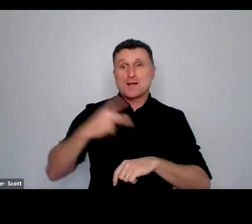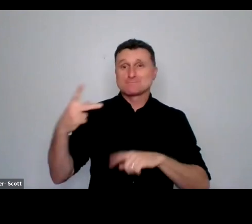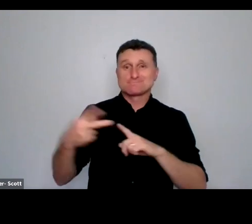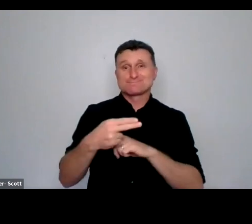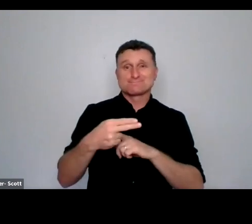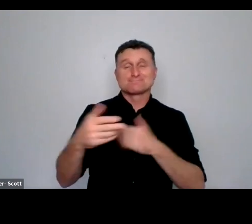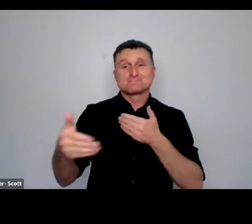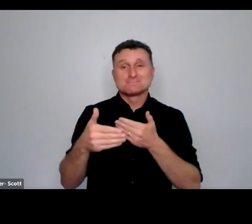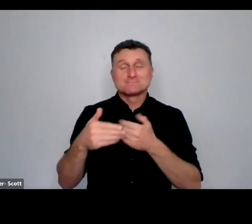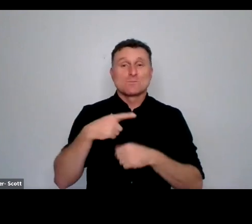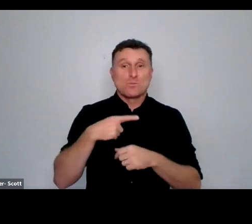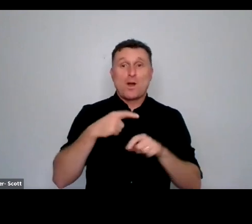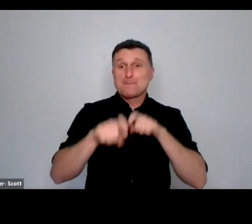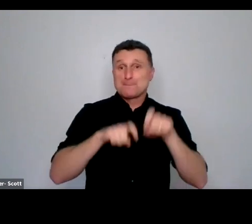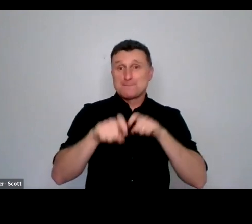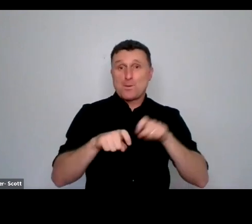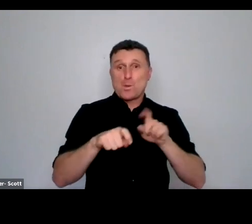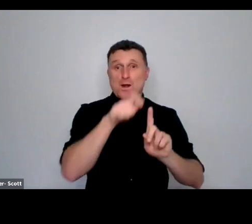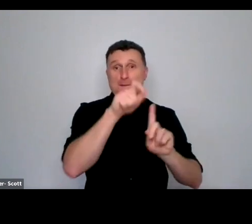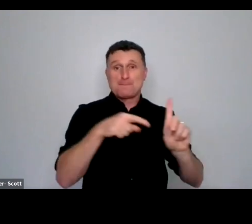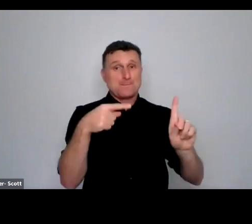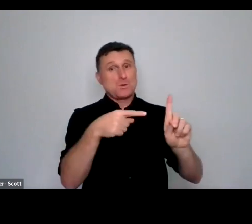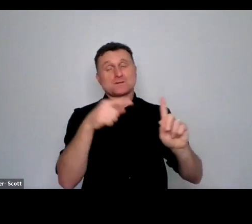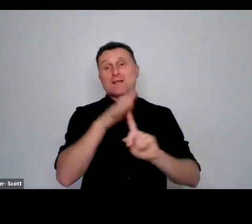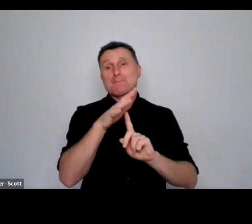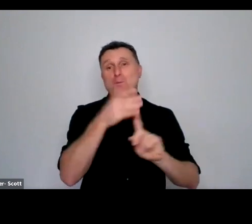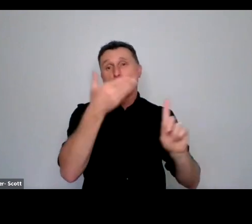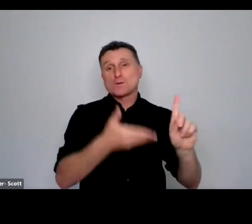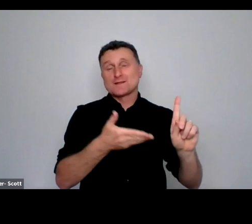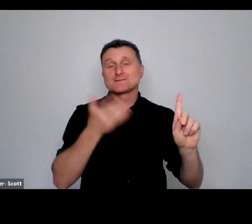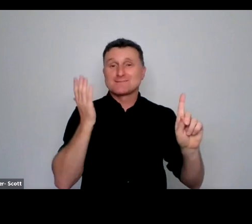Paula is the the main person that we want to talk to in this.